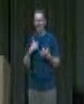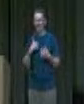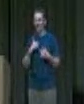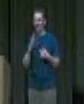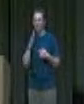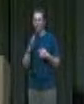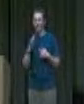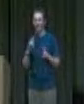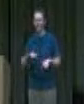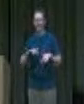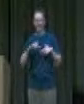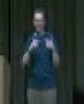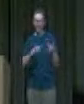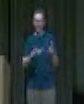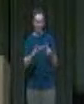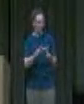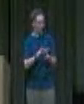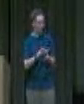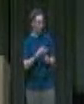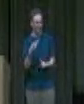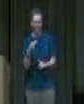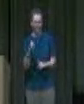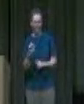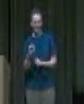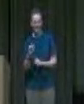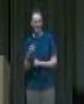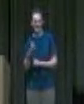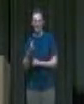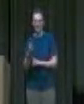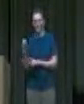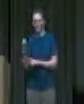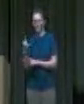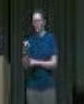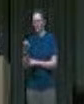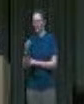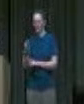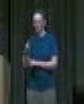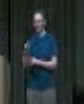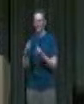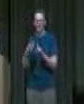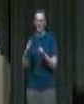I will introduce Heather Ullinger from the City of Akron she's a project manager and